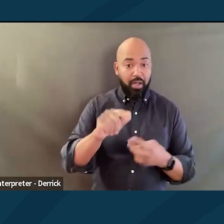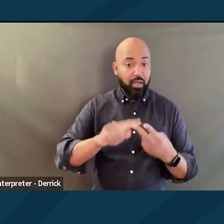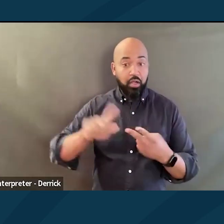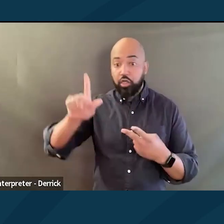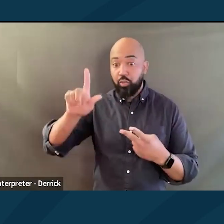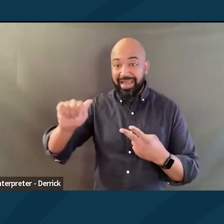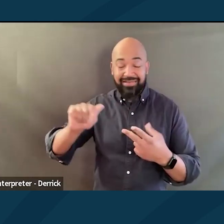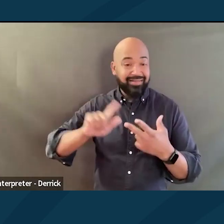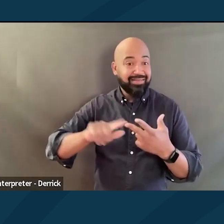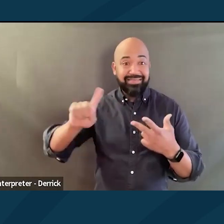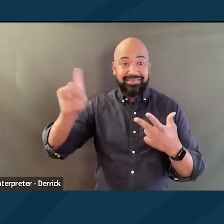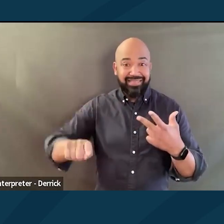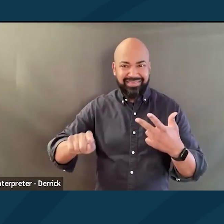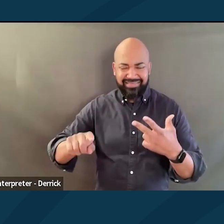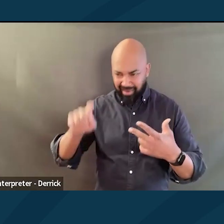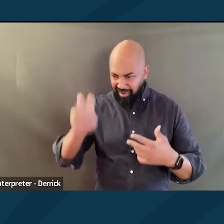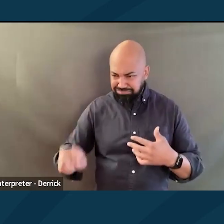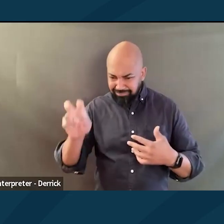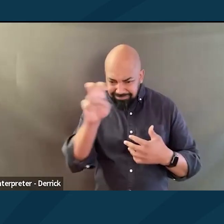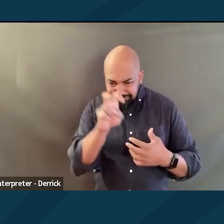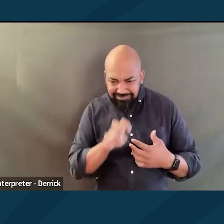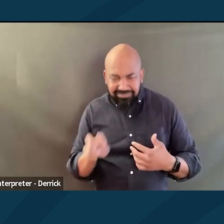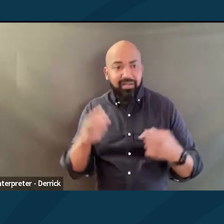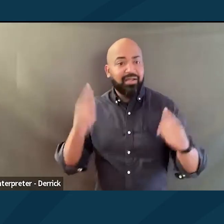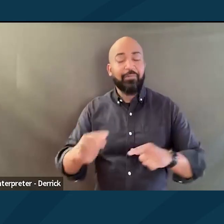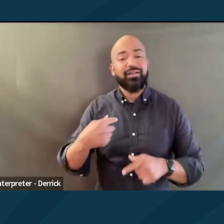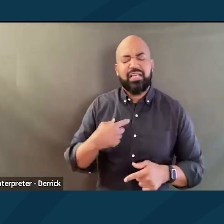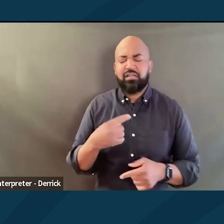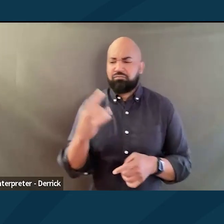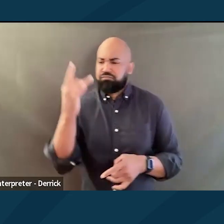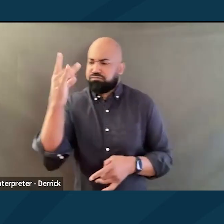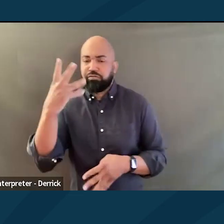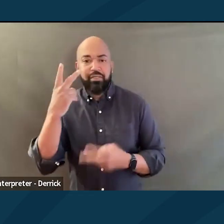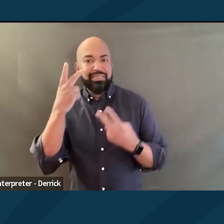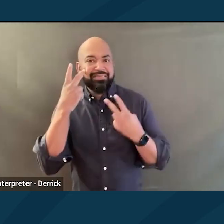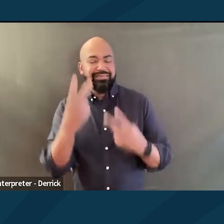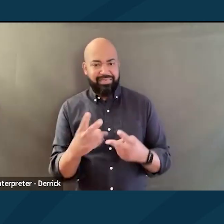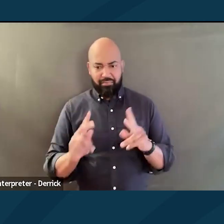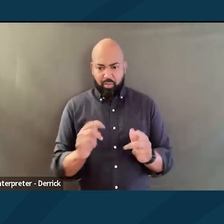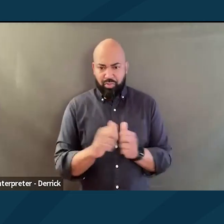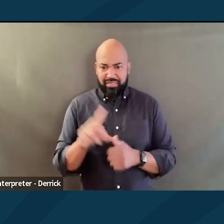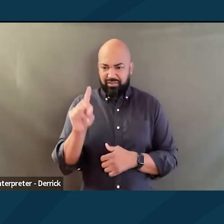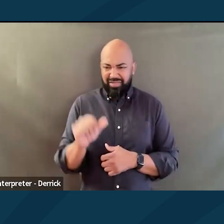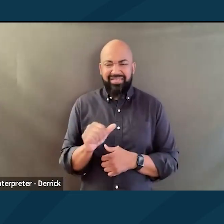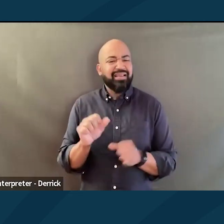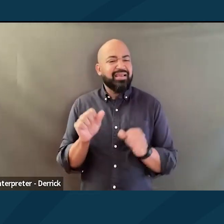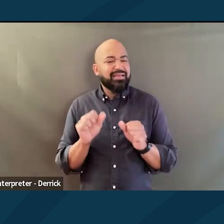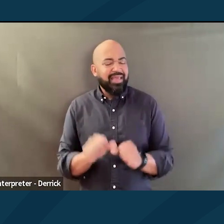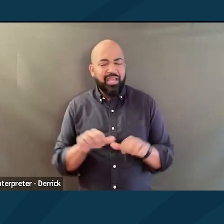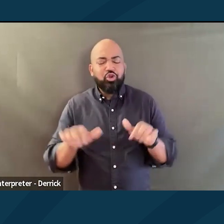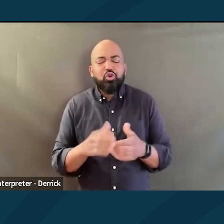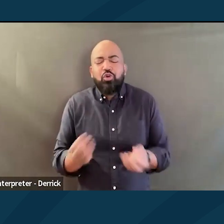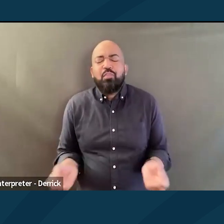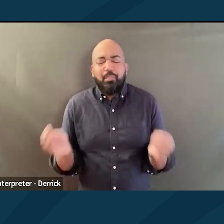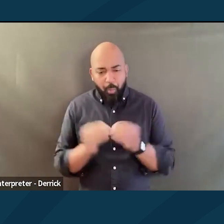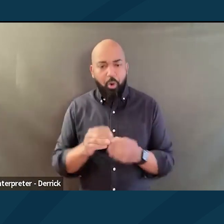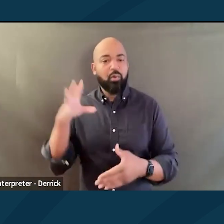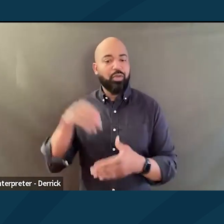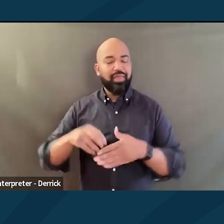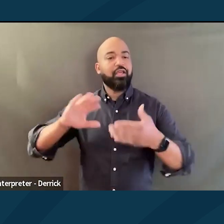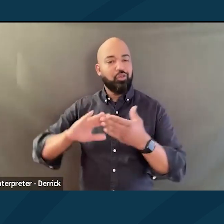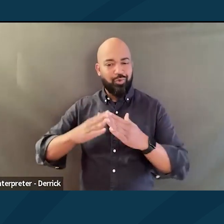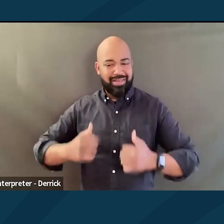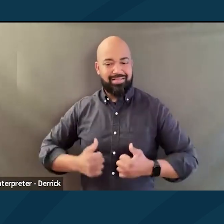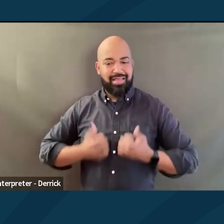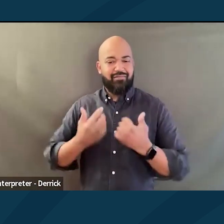heartbreaking to see my peers to do so much more in the communal living, because people should live